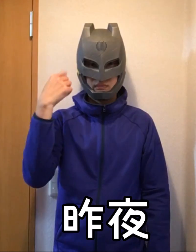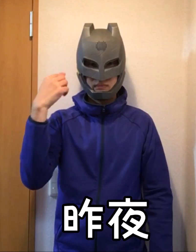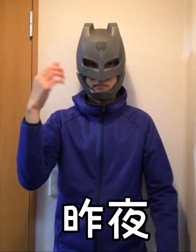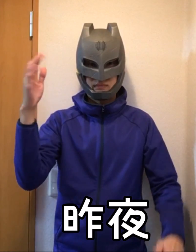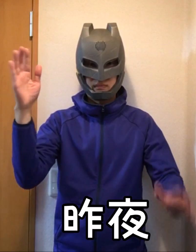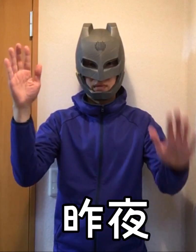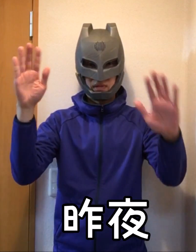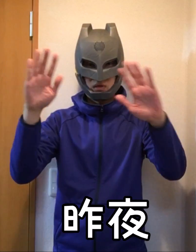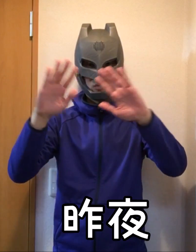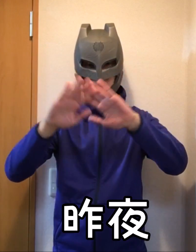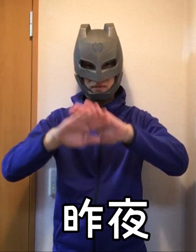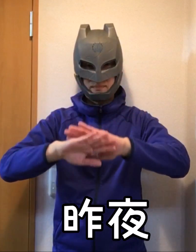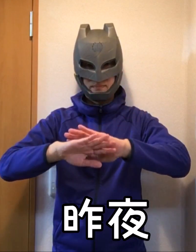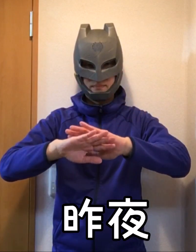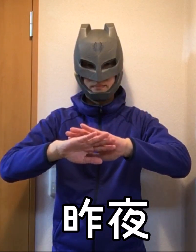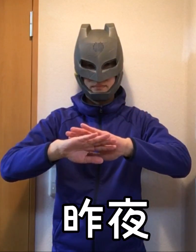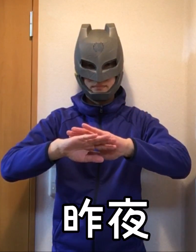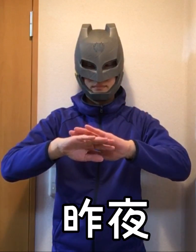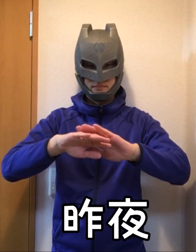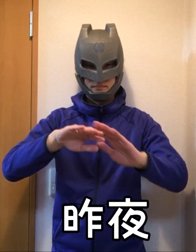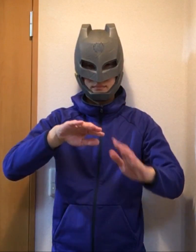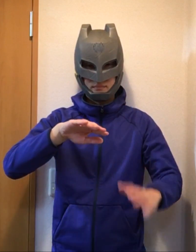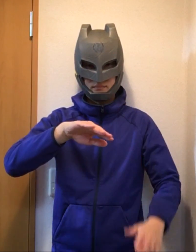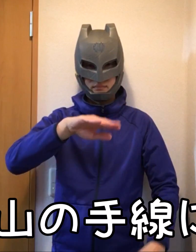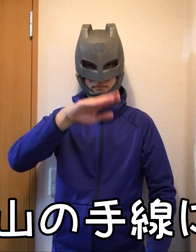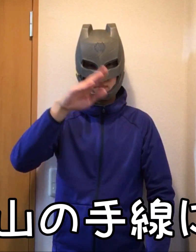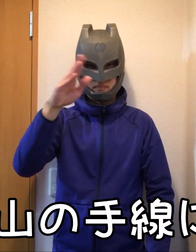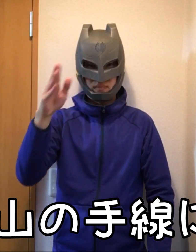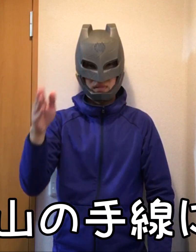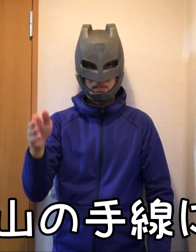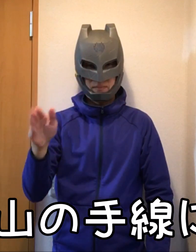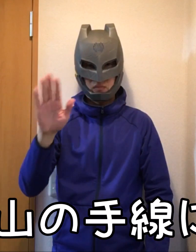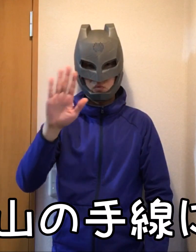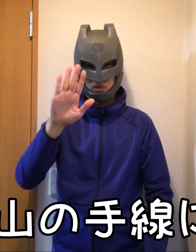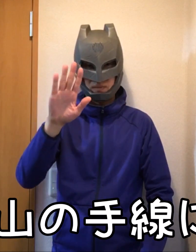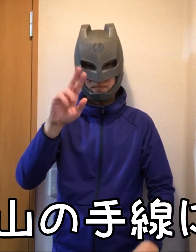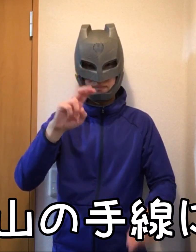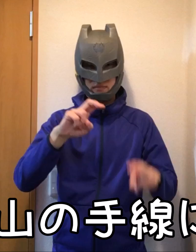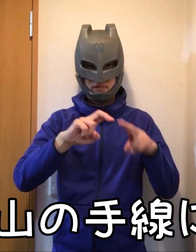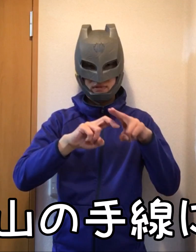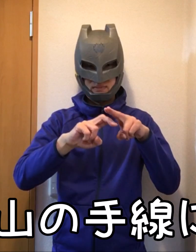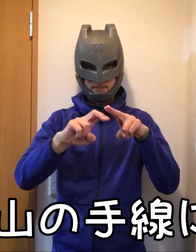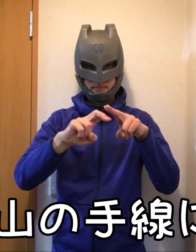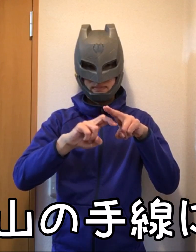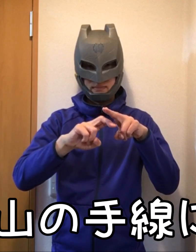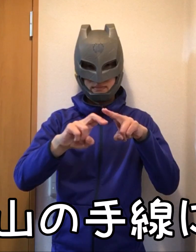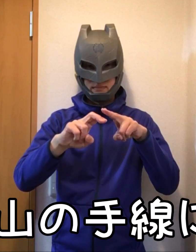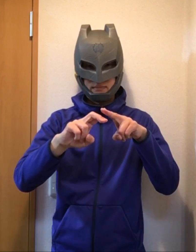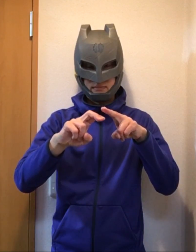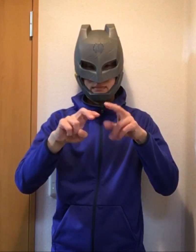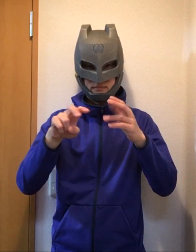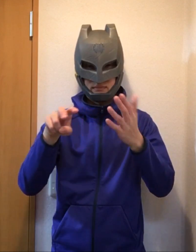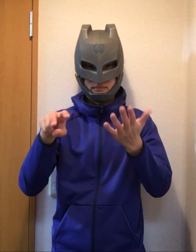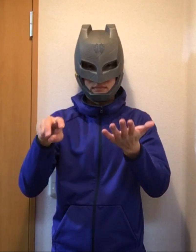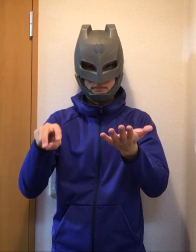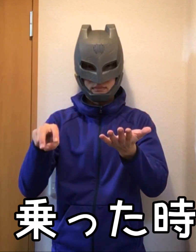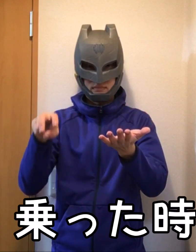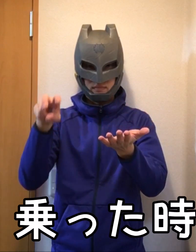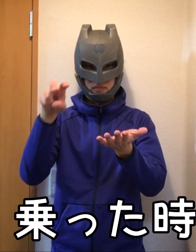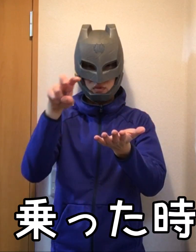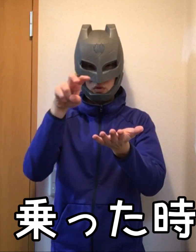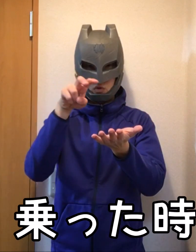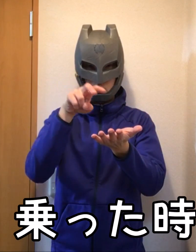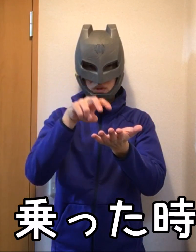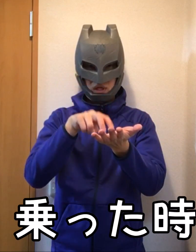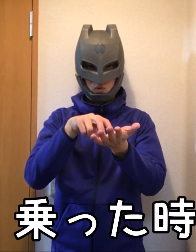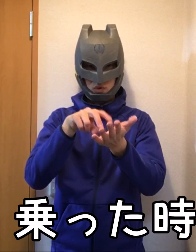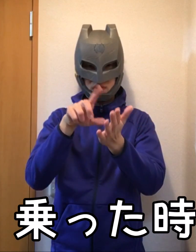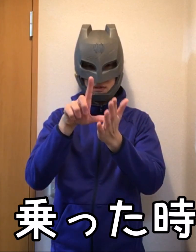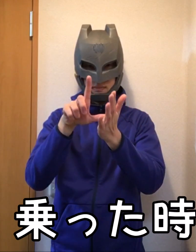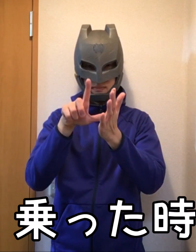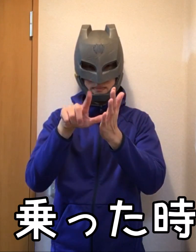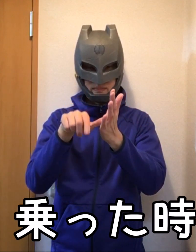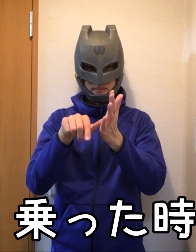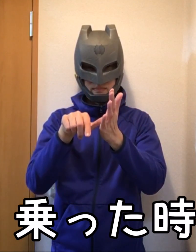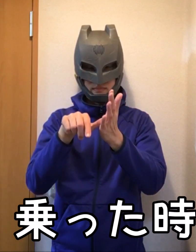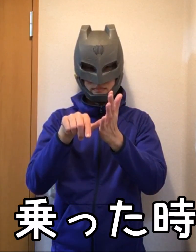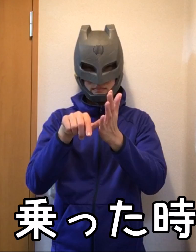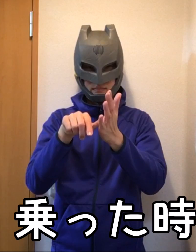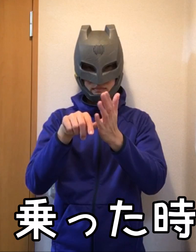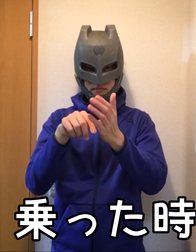When I rode the Yamanote Line yesterday,